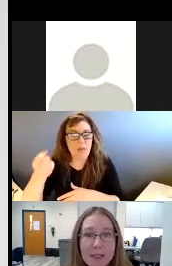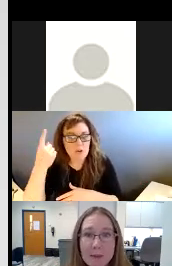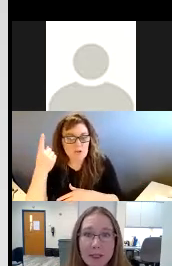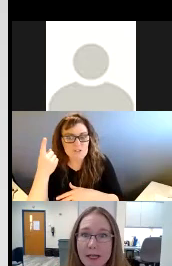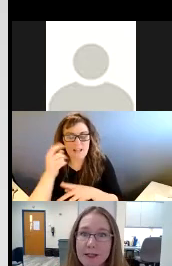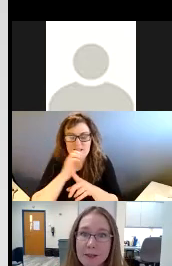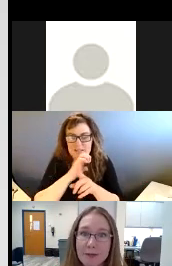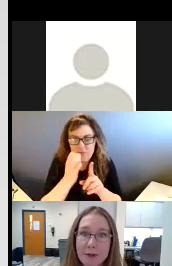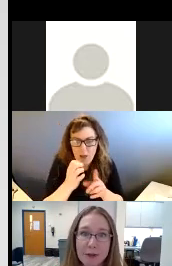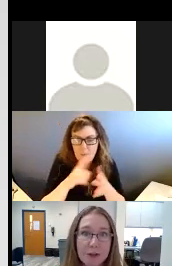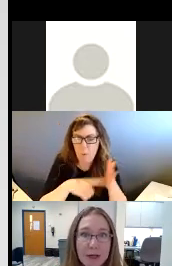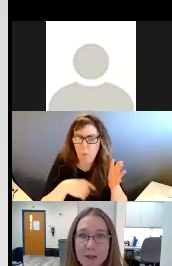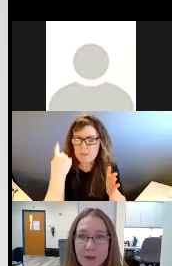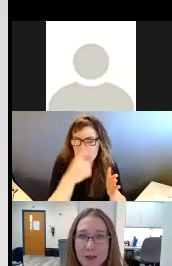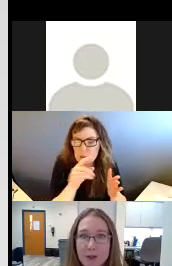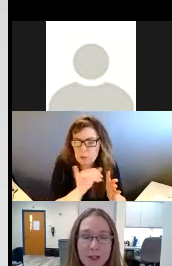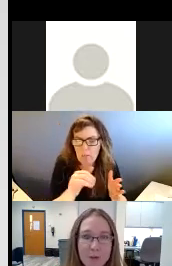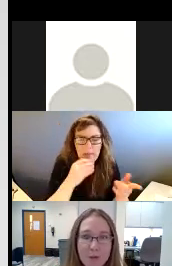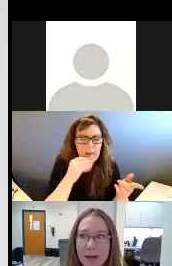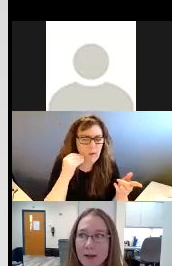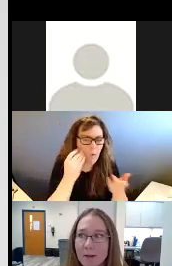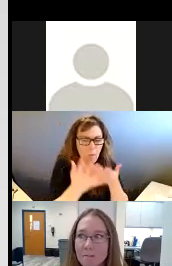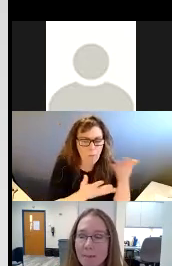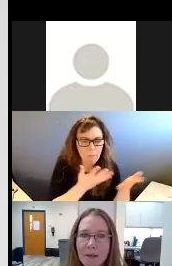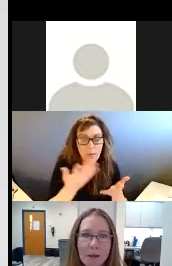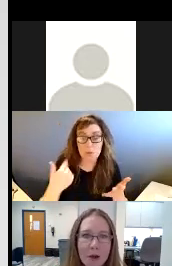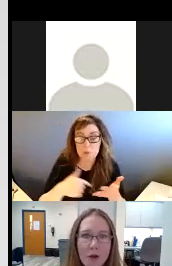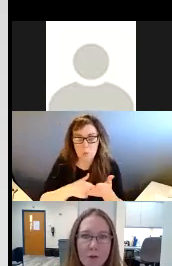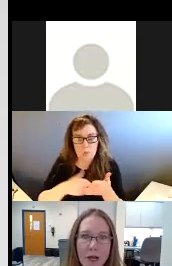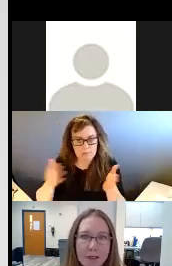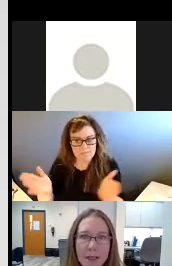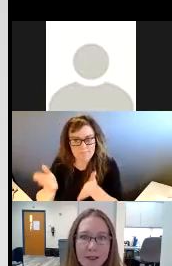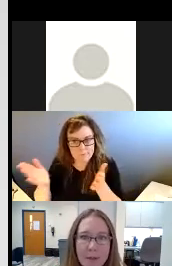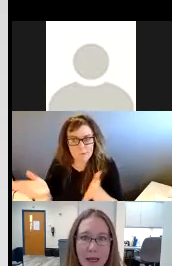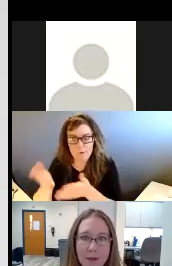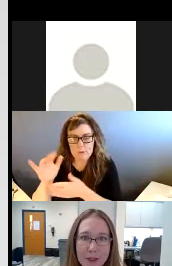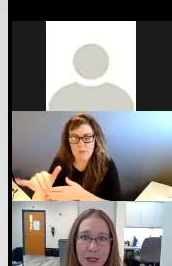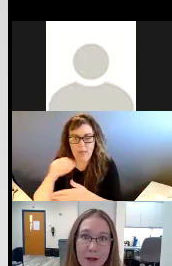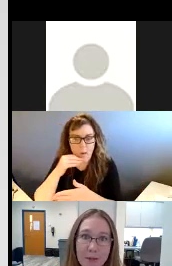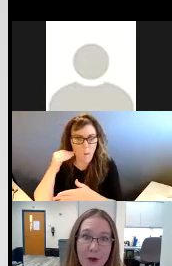SIMULATING SOME OF THOSE TRANSFERS OR SOME OF THAT HOME CONTEXT DEMAND THAT WILL COME UP AT HOME AND